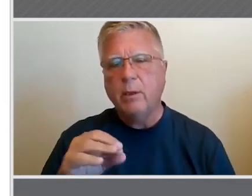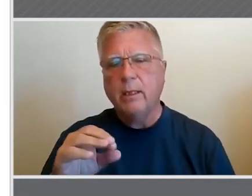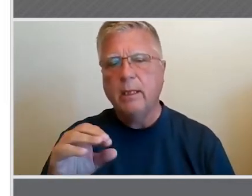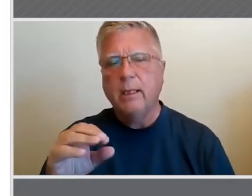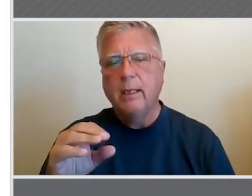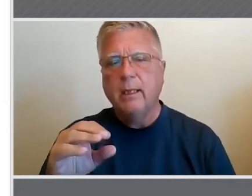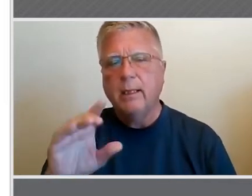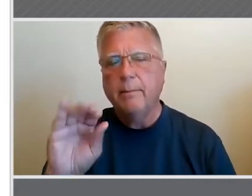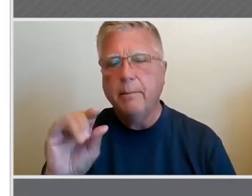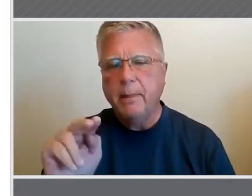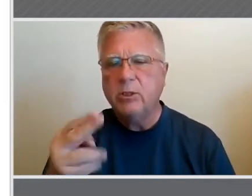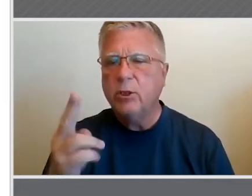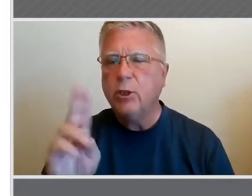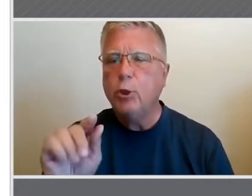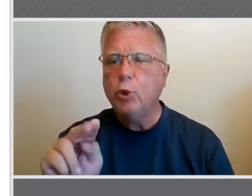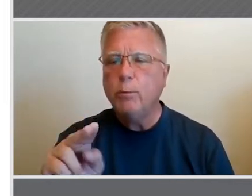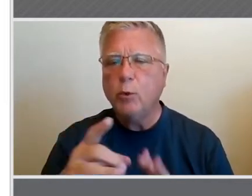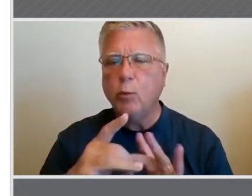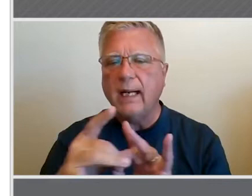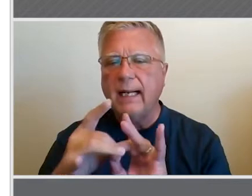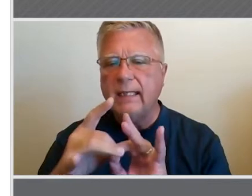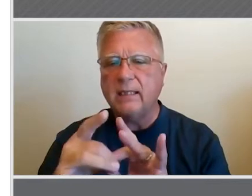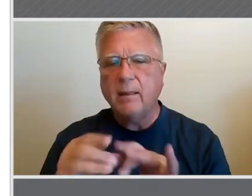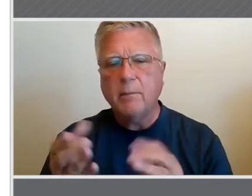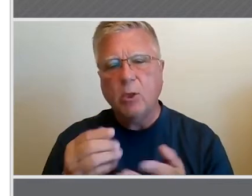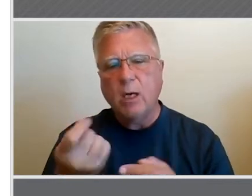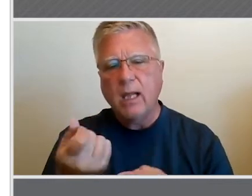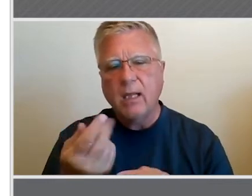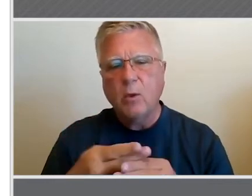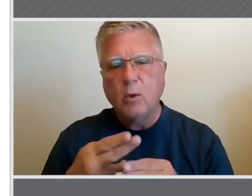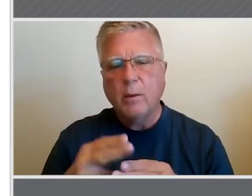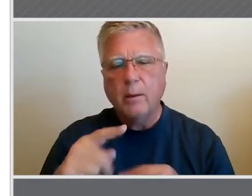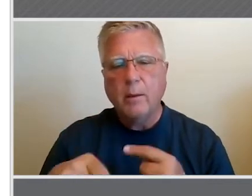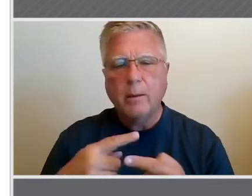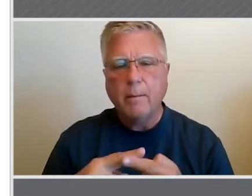And I'm going to talk about a little bit about the commission and what it is that that we're